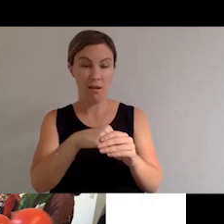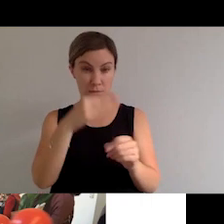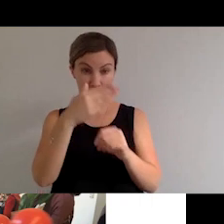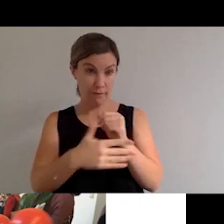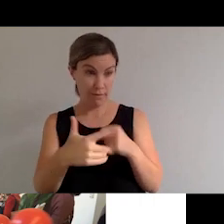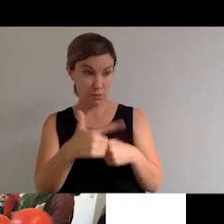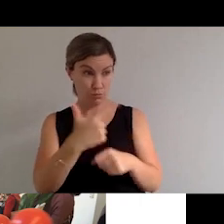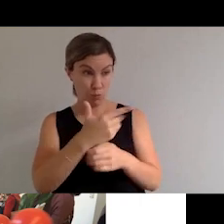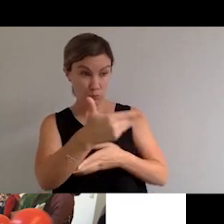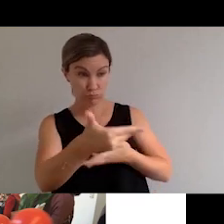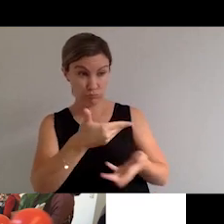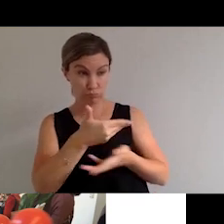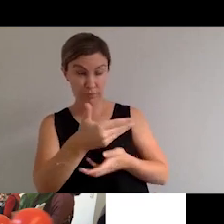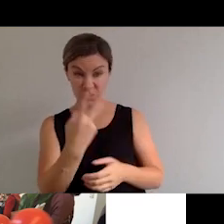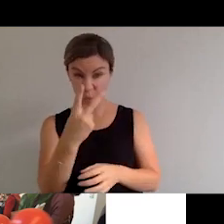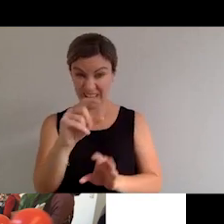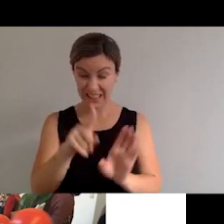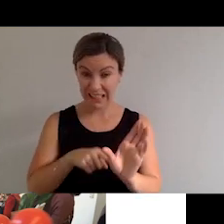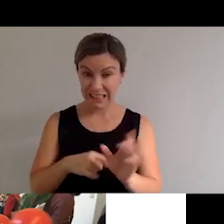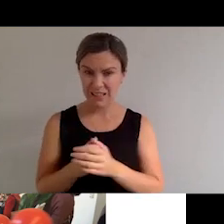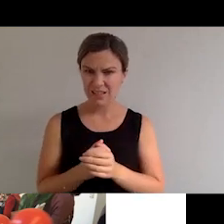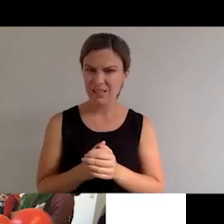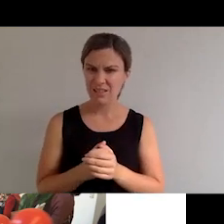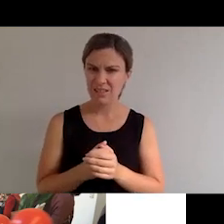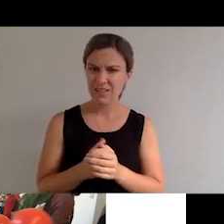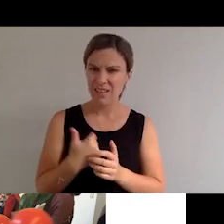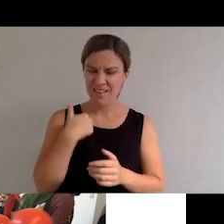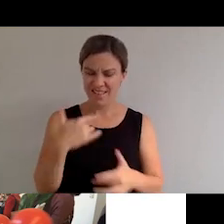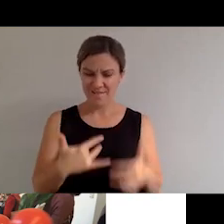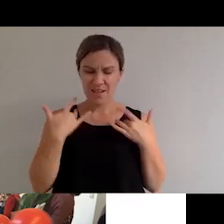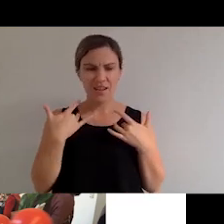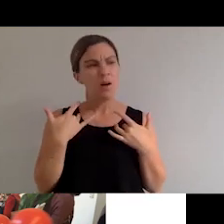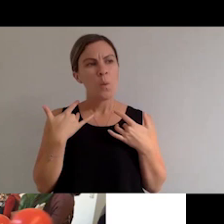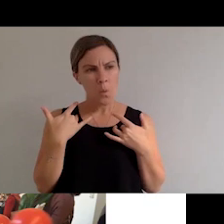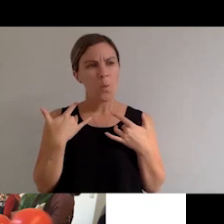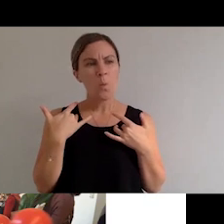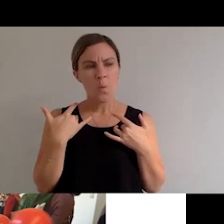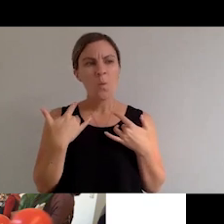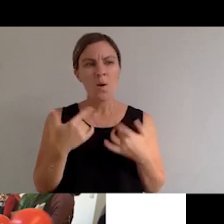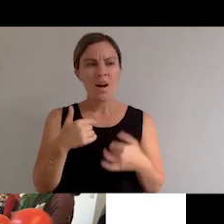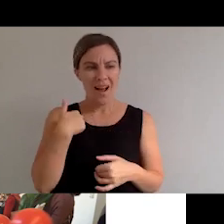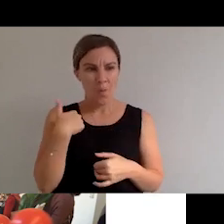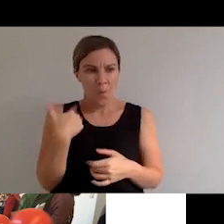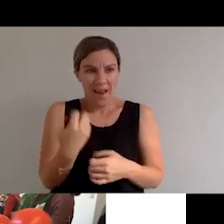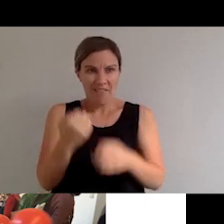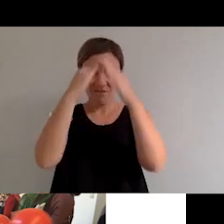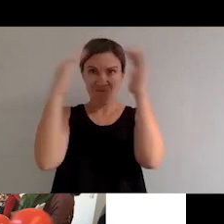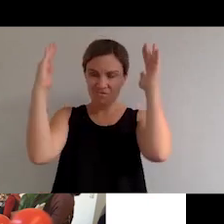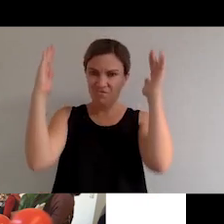wow, I actually really want to have more agency. Like, this is what feeds me and my family, keeps a roof over our head, makes us access to